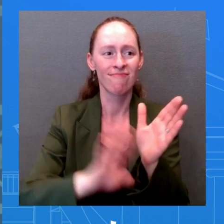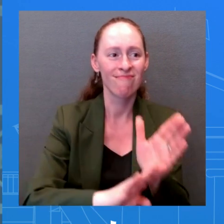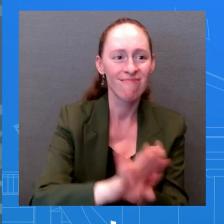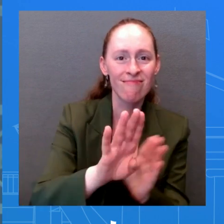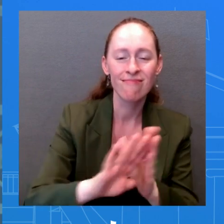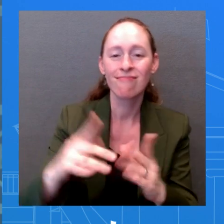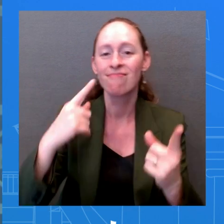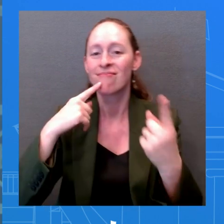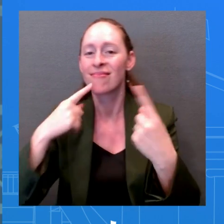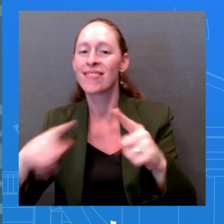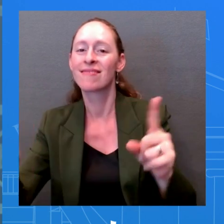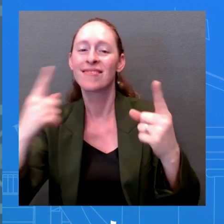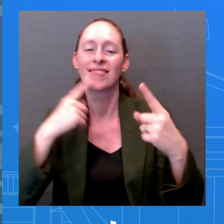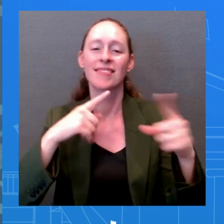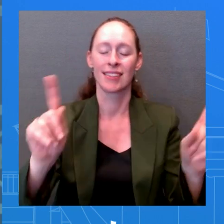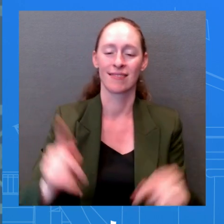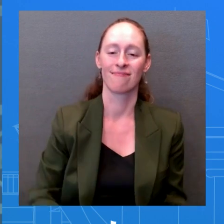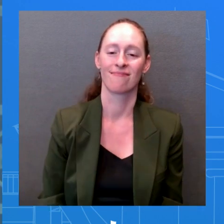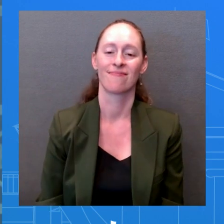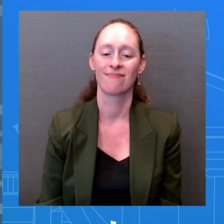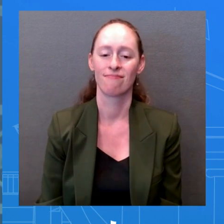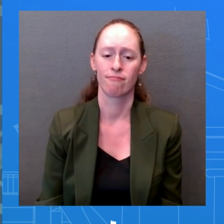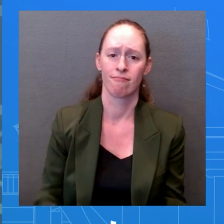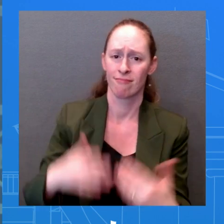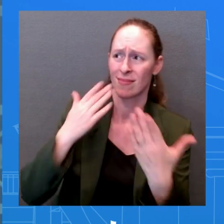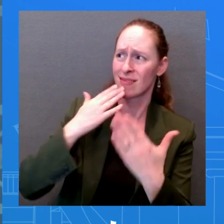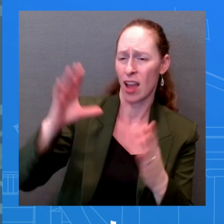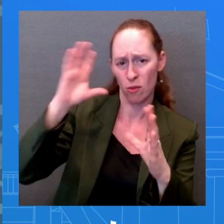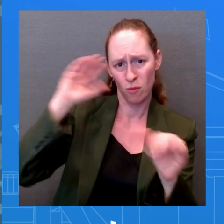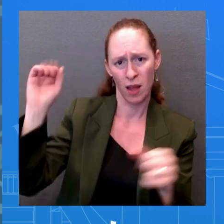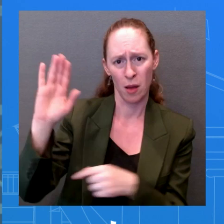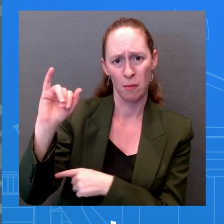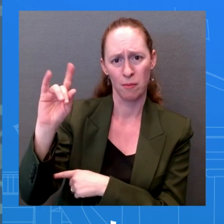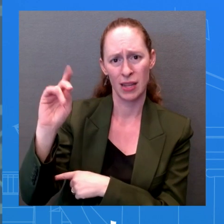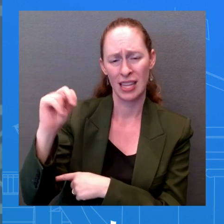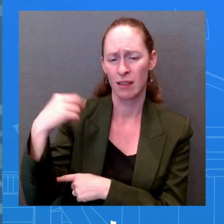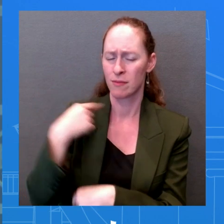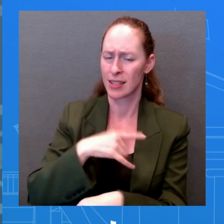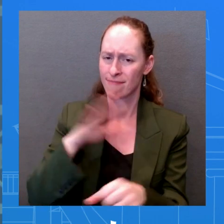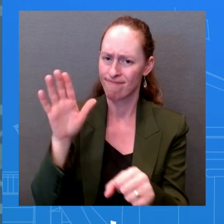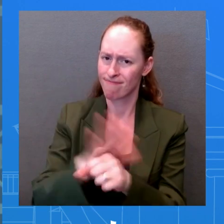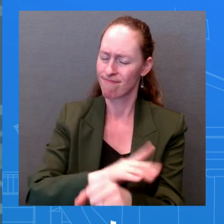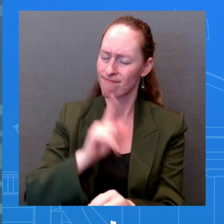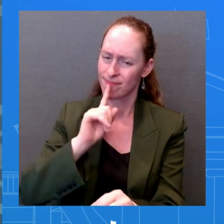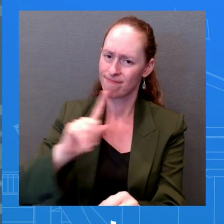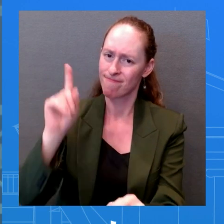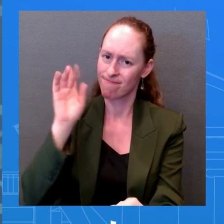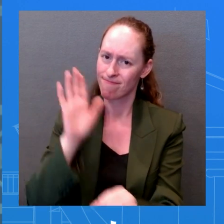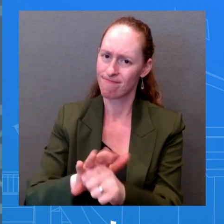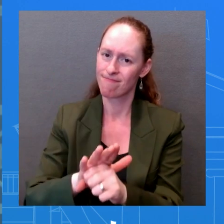to lifting up Latino families. Thank you so much. Thank you so much, Luisana. All right.